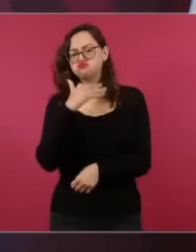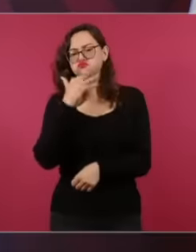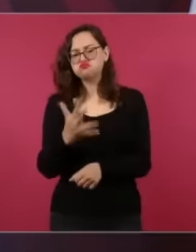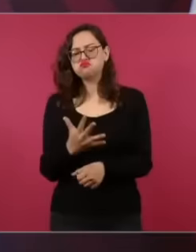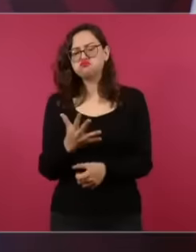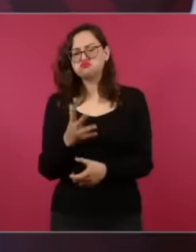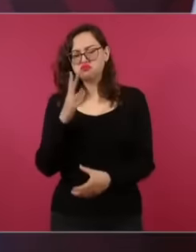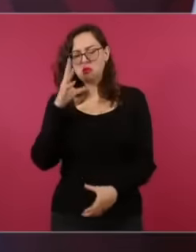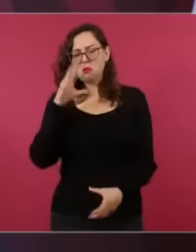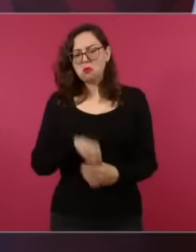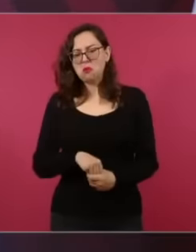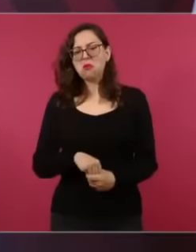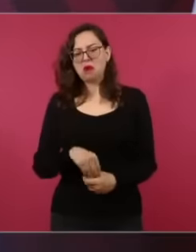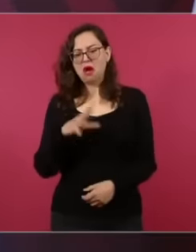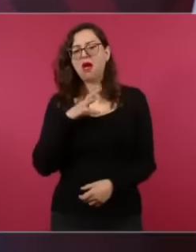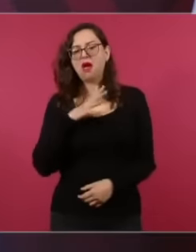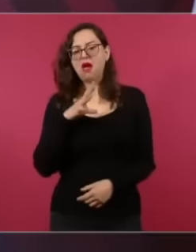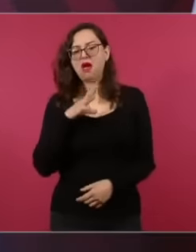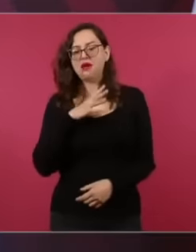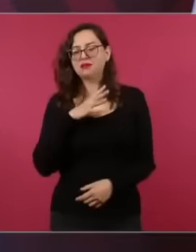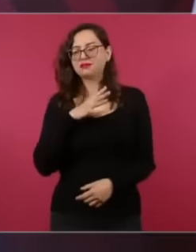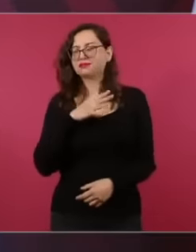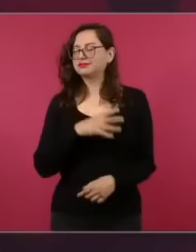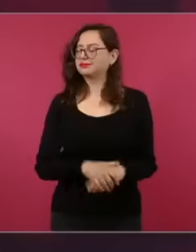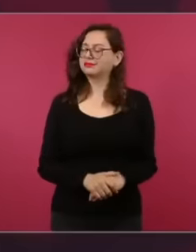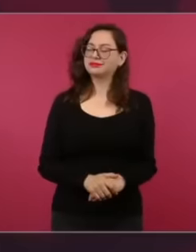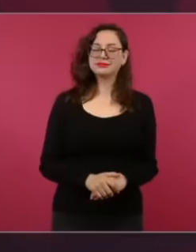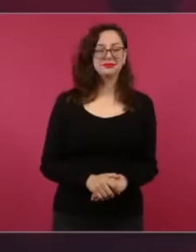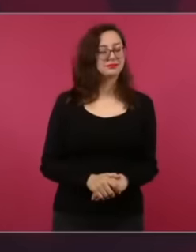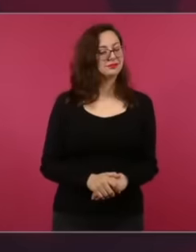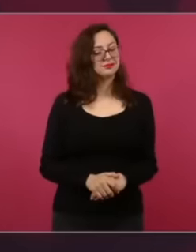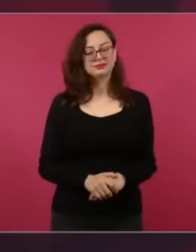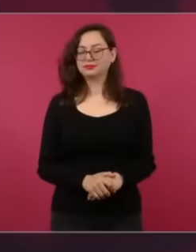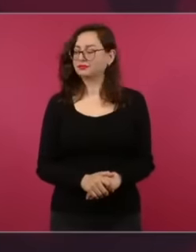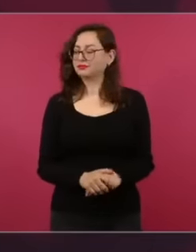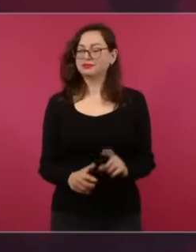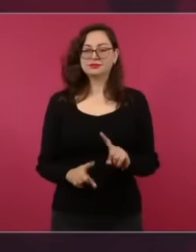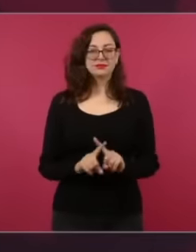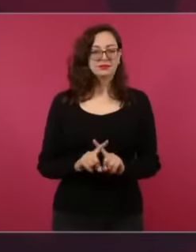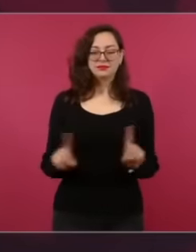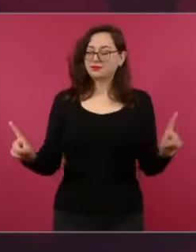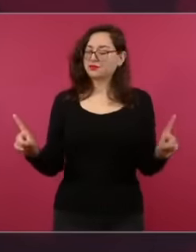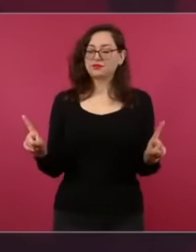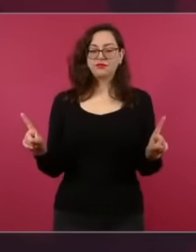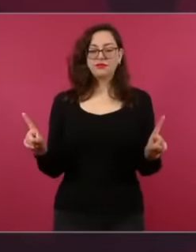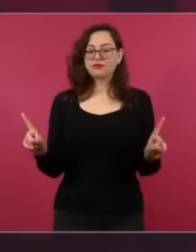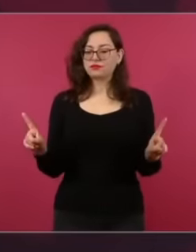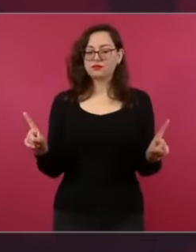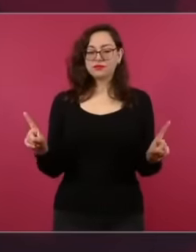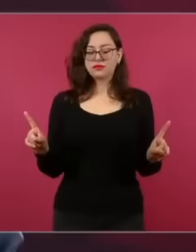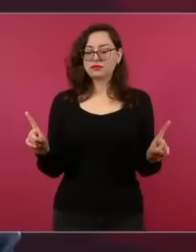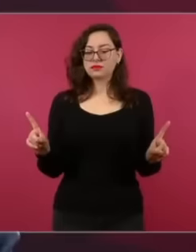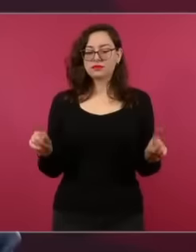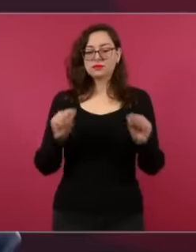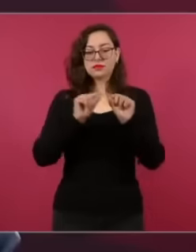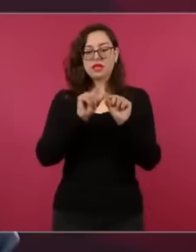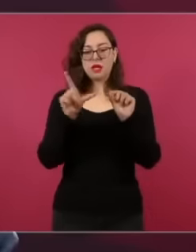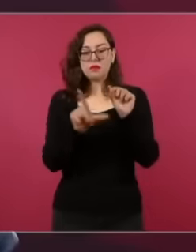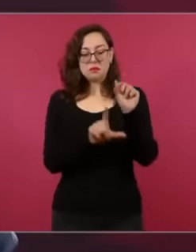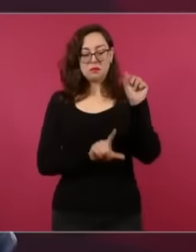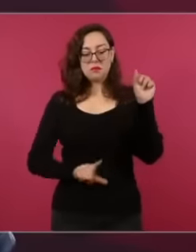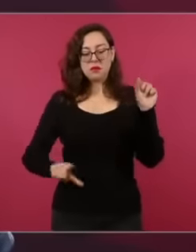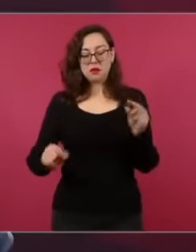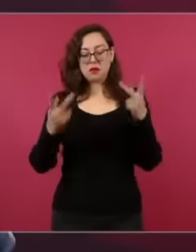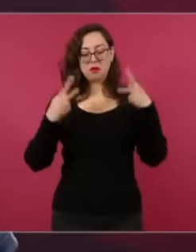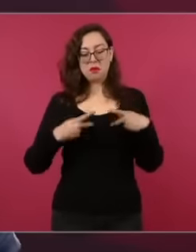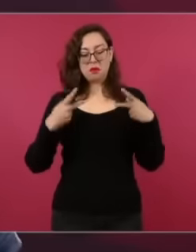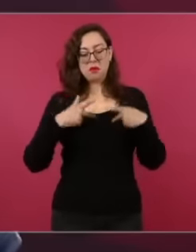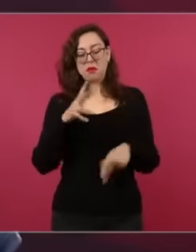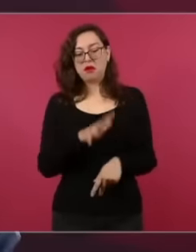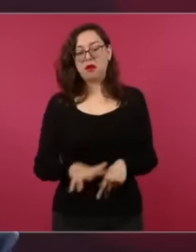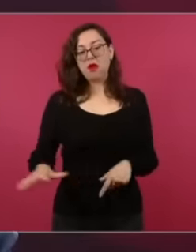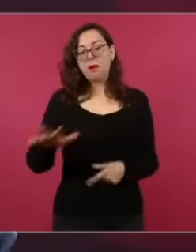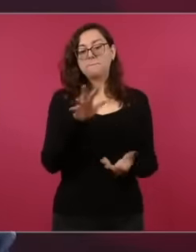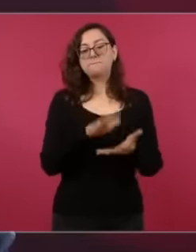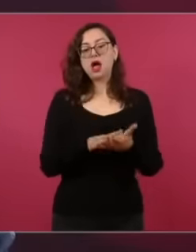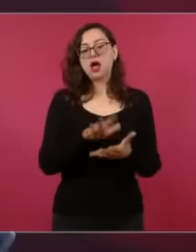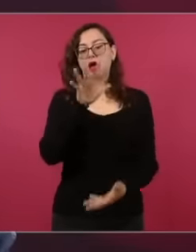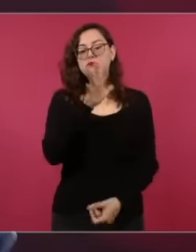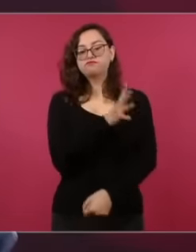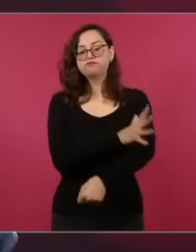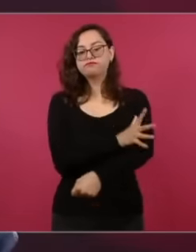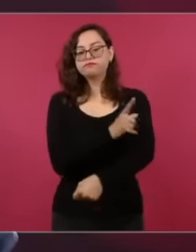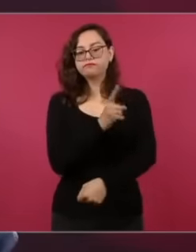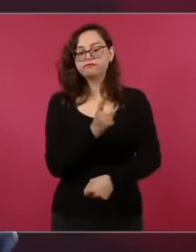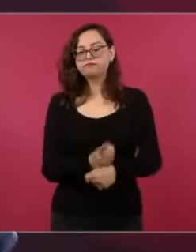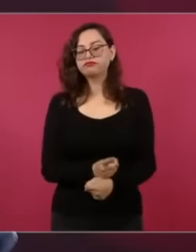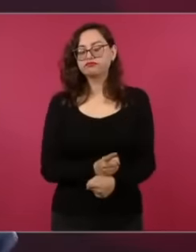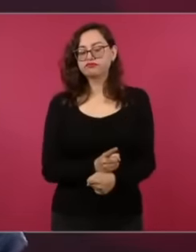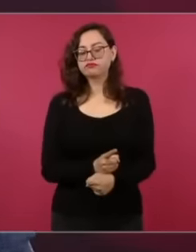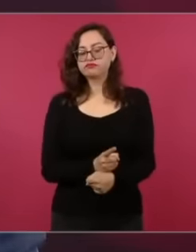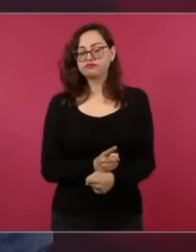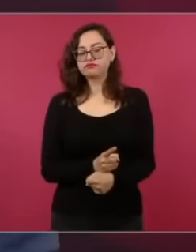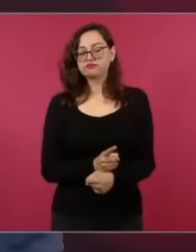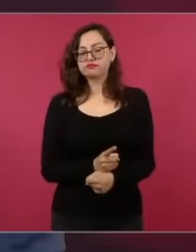opposite because Mexico's greatest wealth It is the honesty of their people. The corrupt are those at